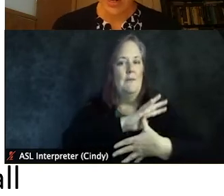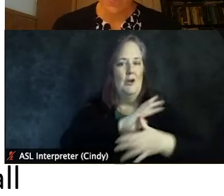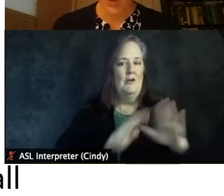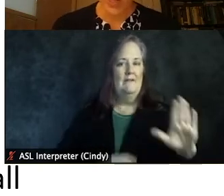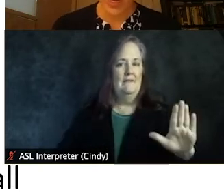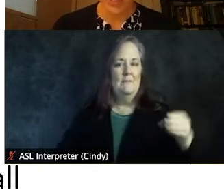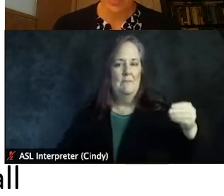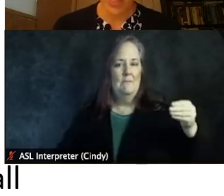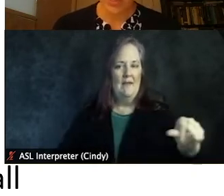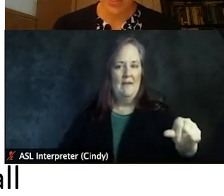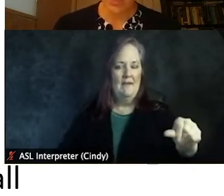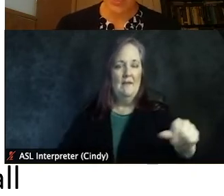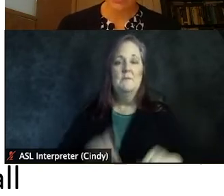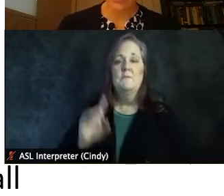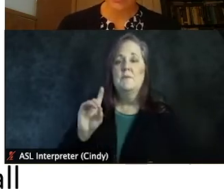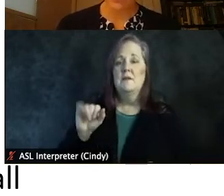And we estimate that because of the --